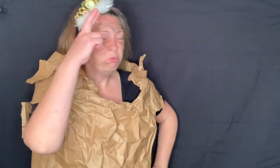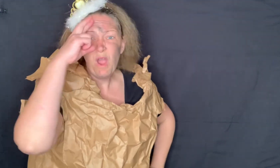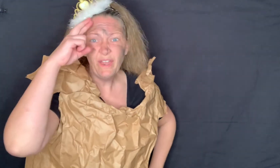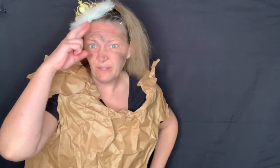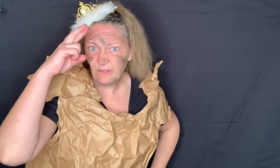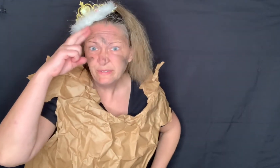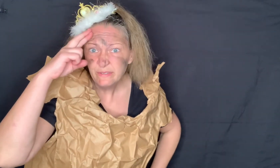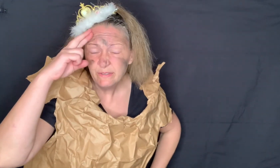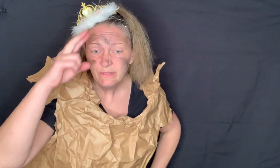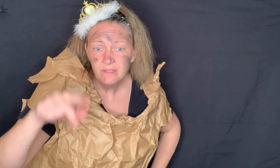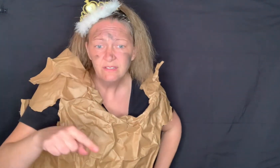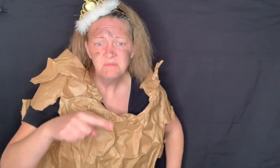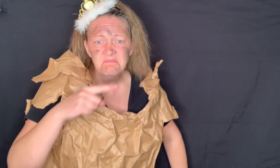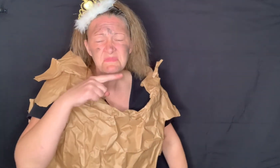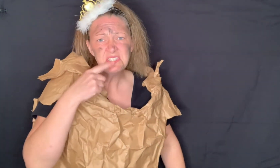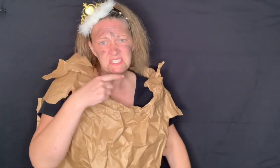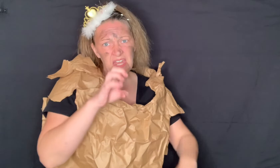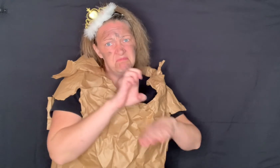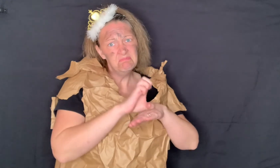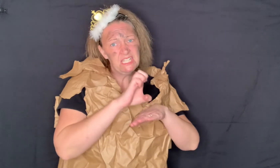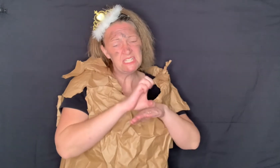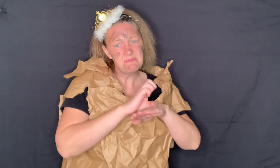"Ronald," said Elizabeth,